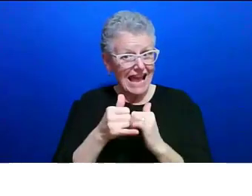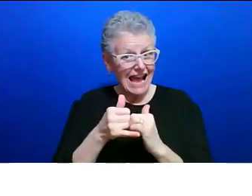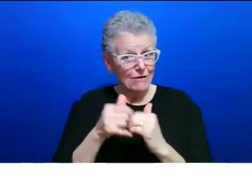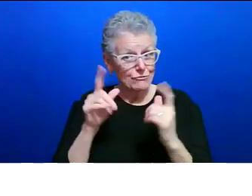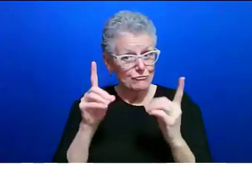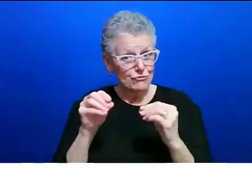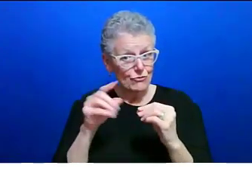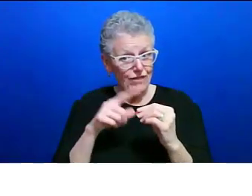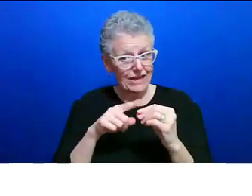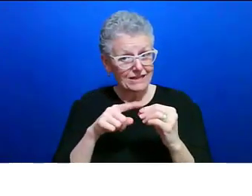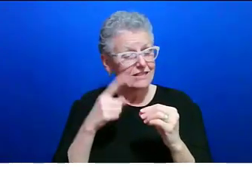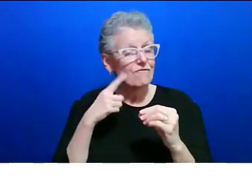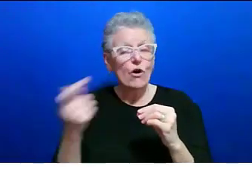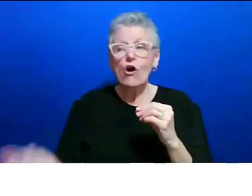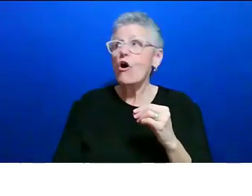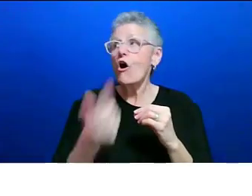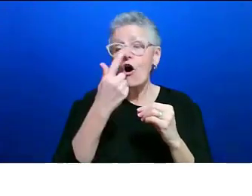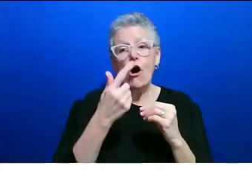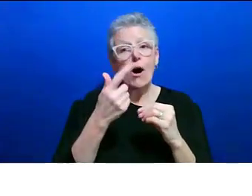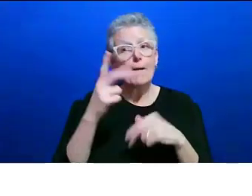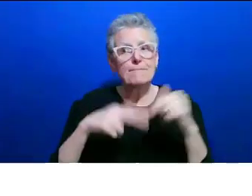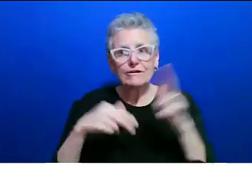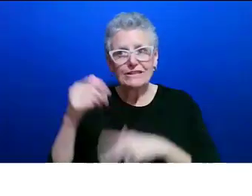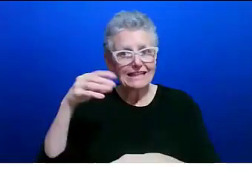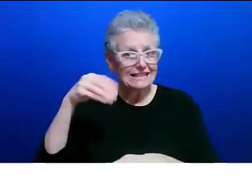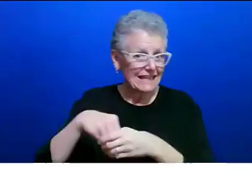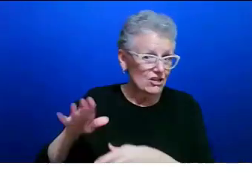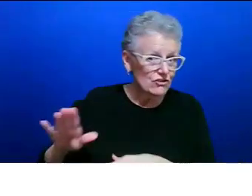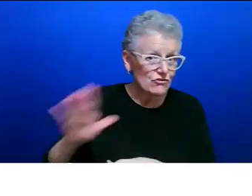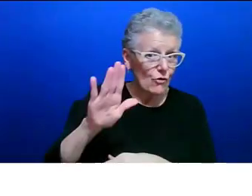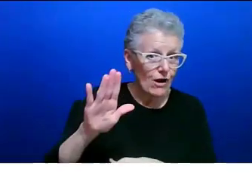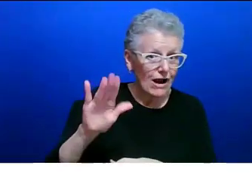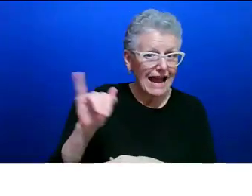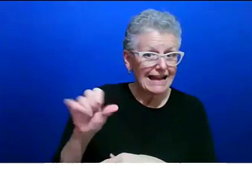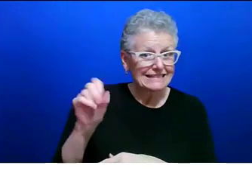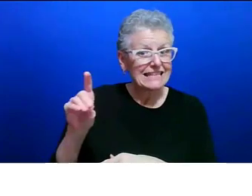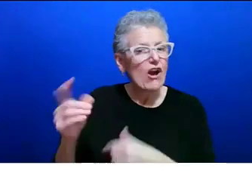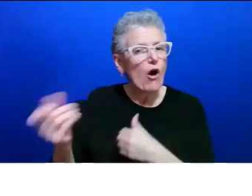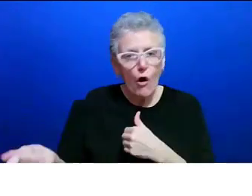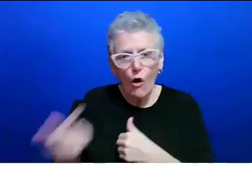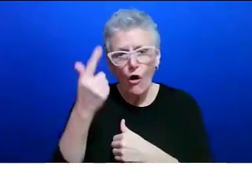across all of the buildings in your ISD, all of those districts, you can fill out